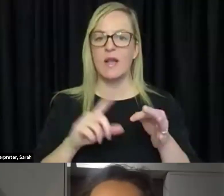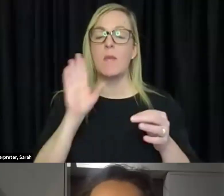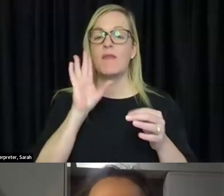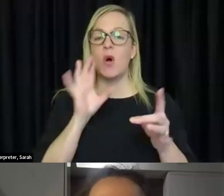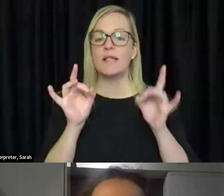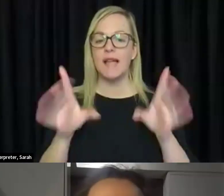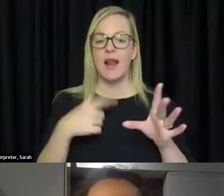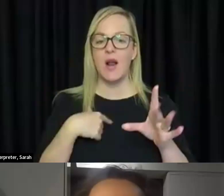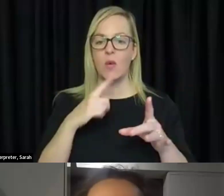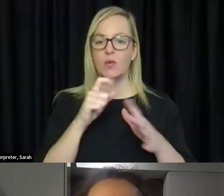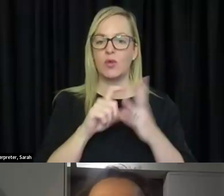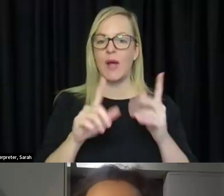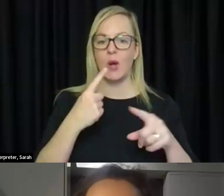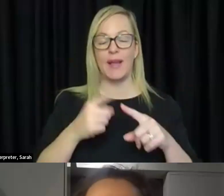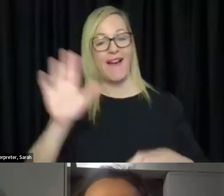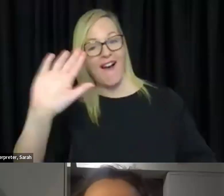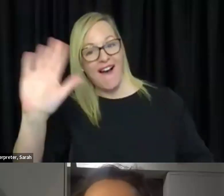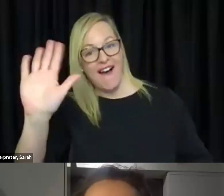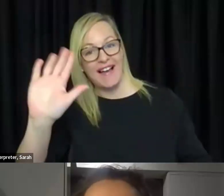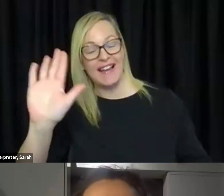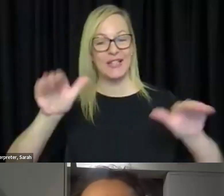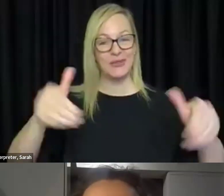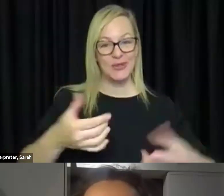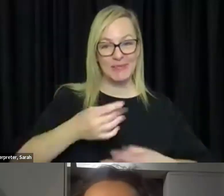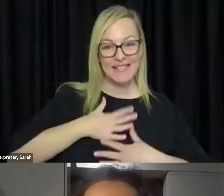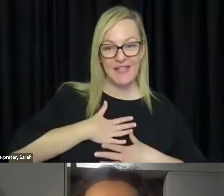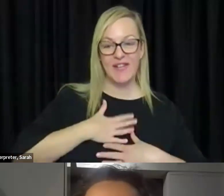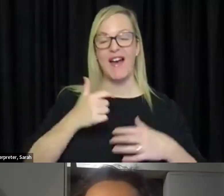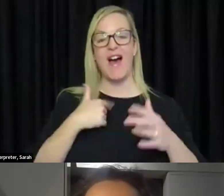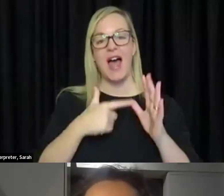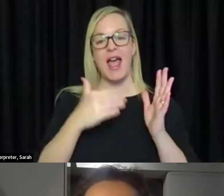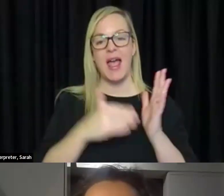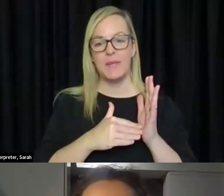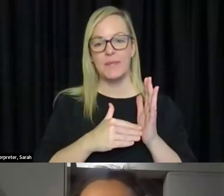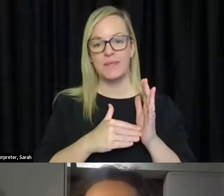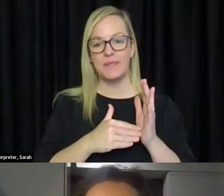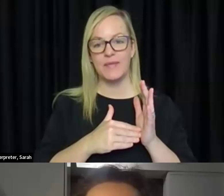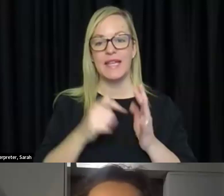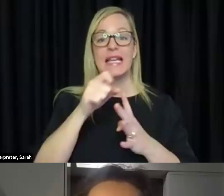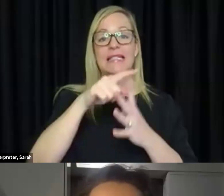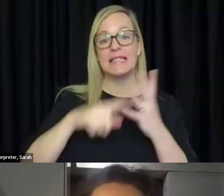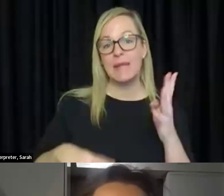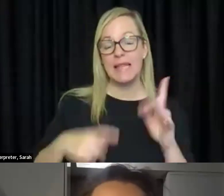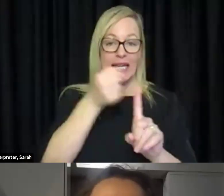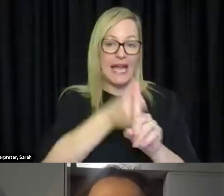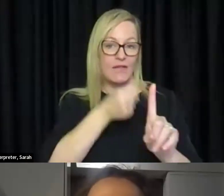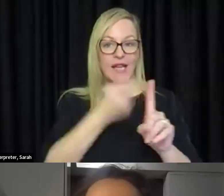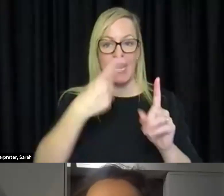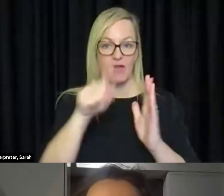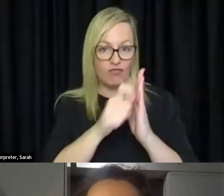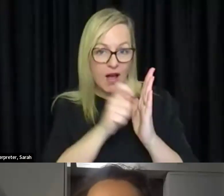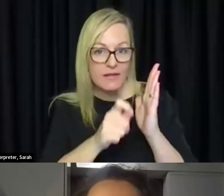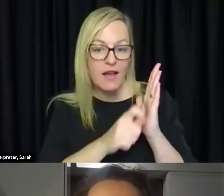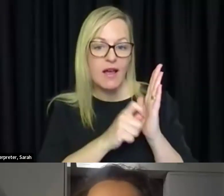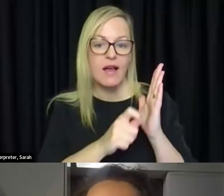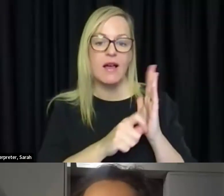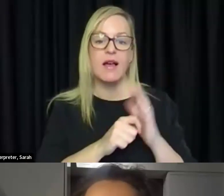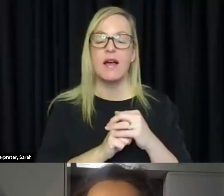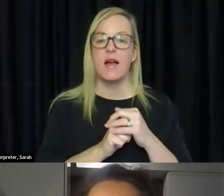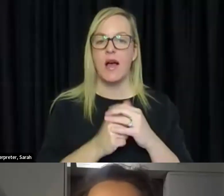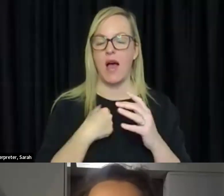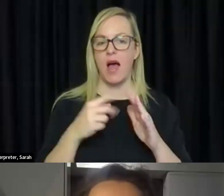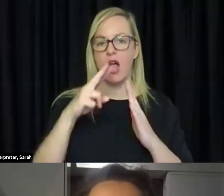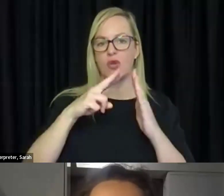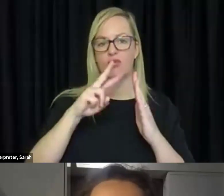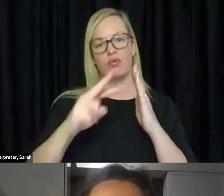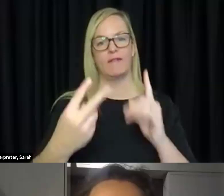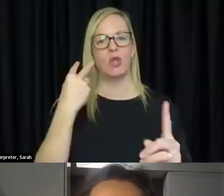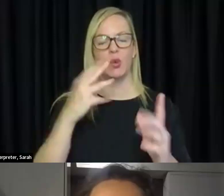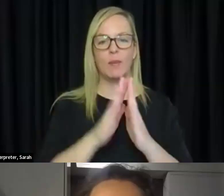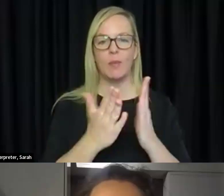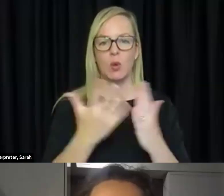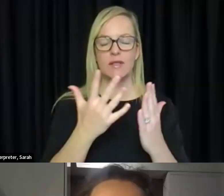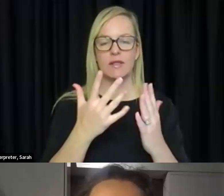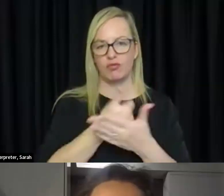a quick hi, like I am a disability advocate and writer. I review books regularly I try to focus on